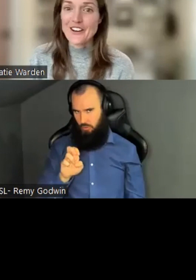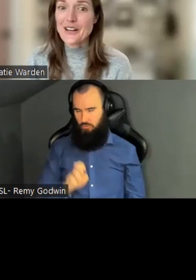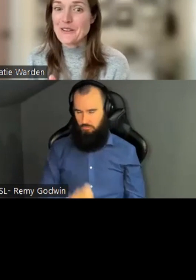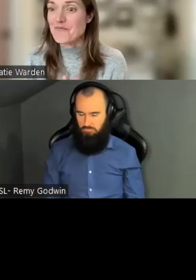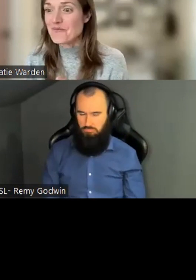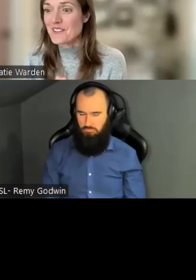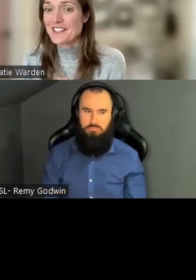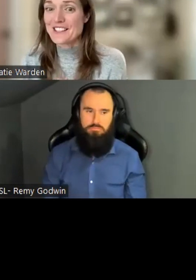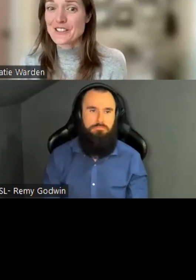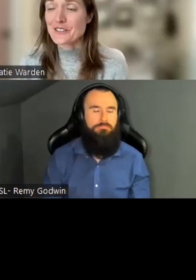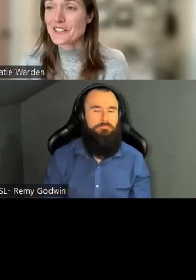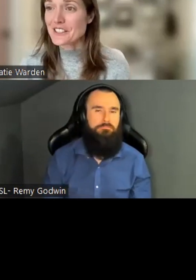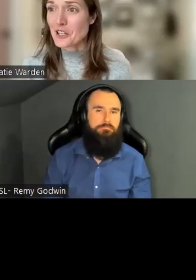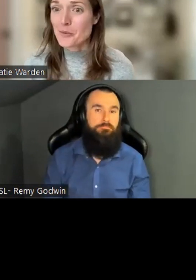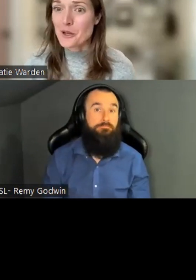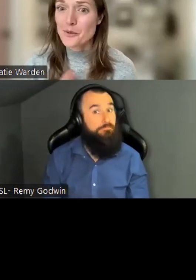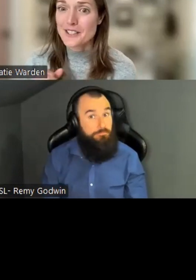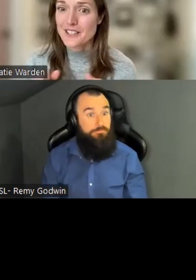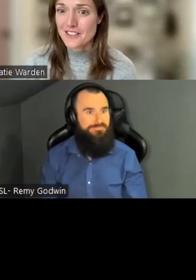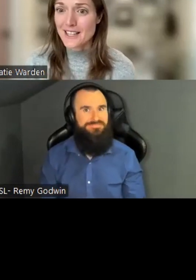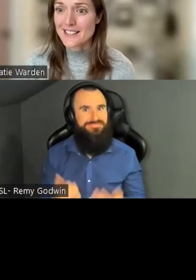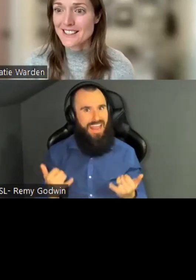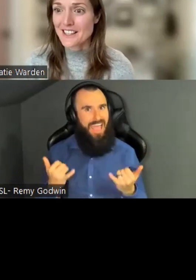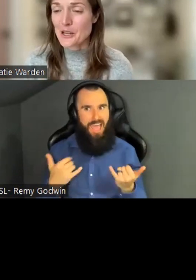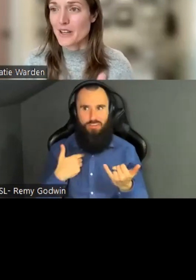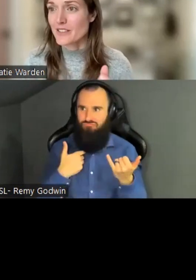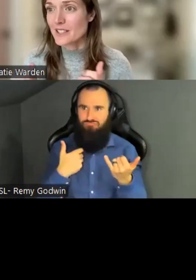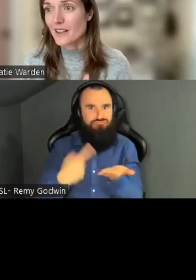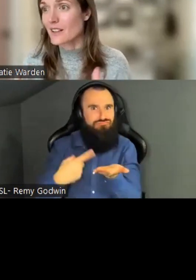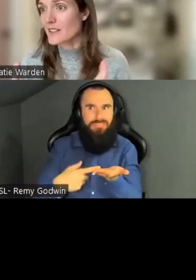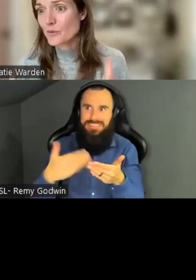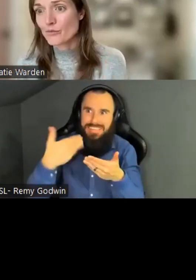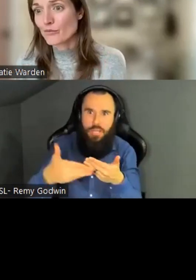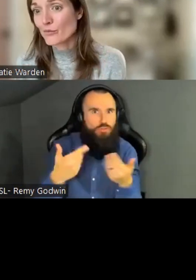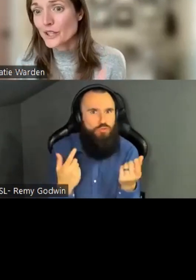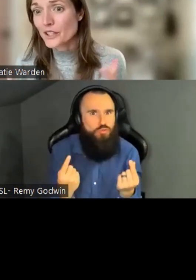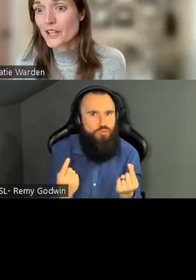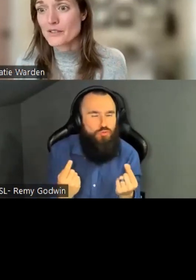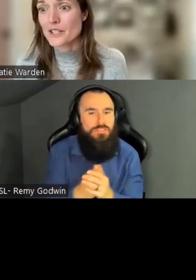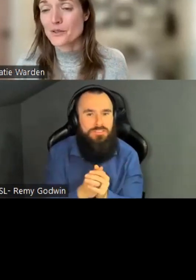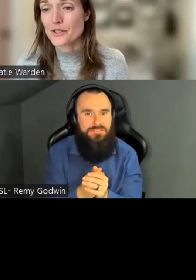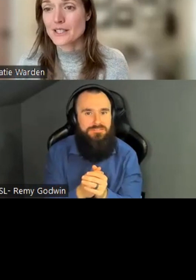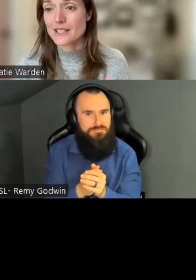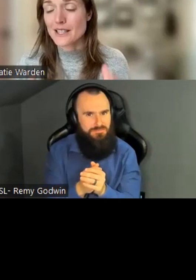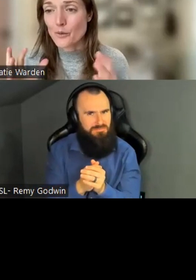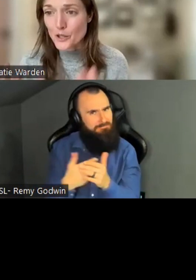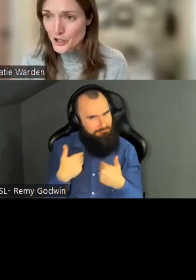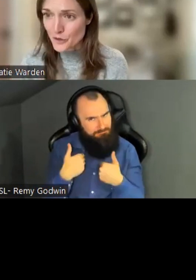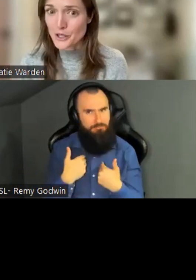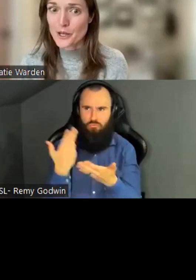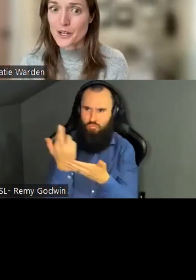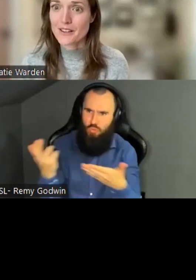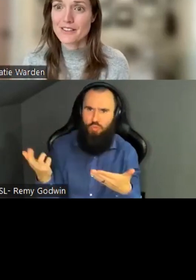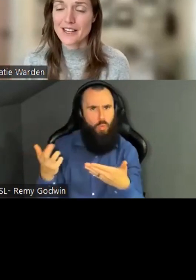Okay, so let's talk about what to do next. I've just got some really great resources that I want you to be aware of